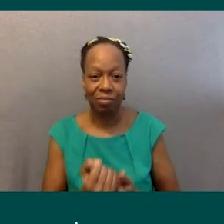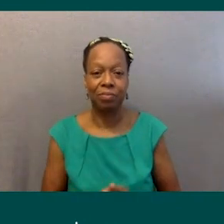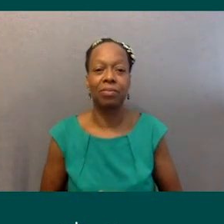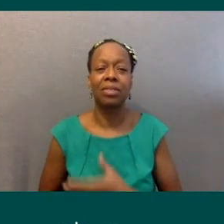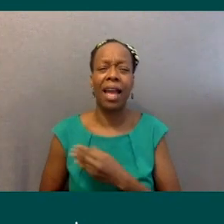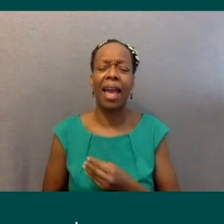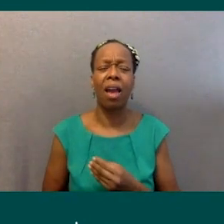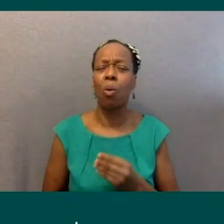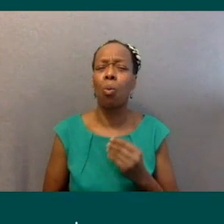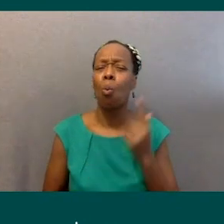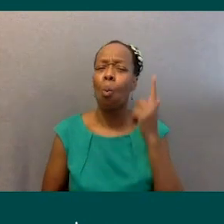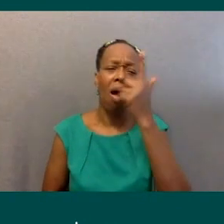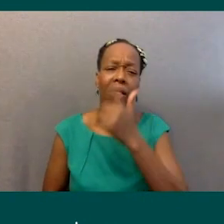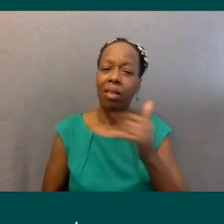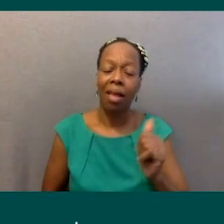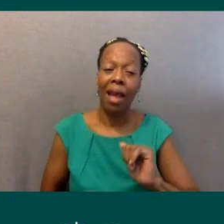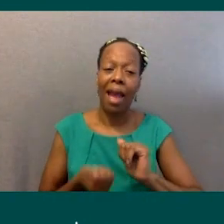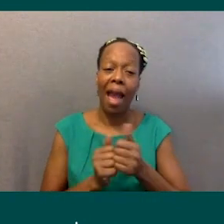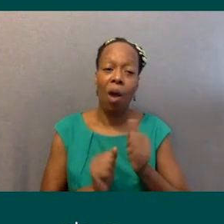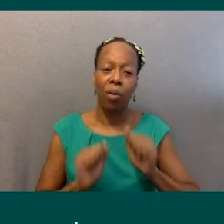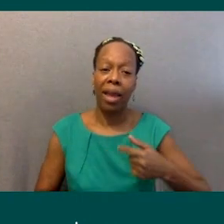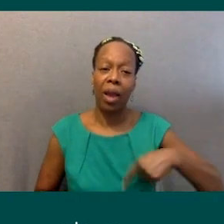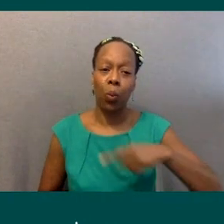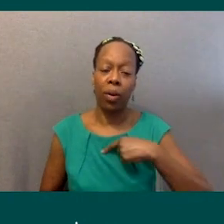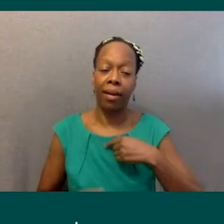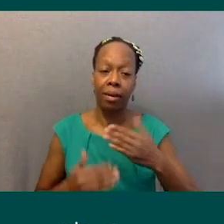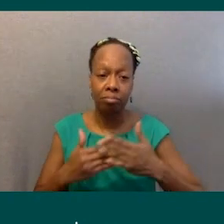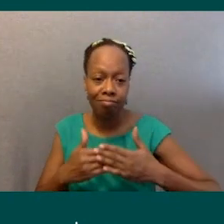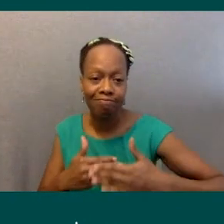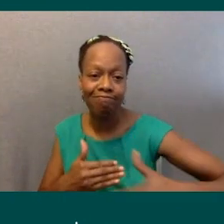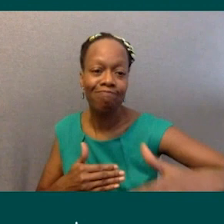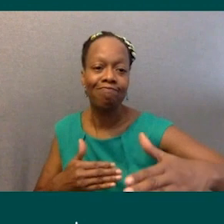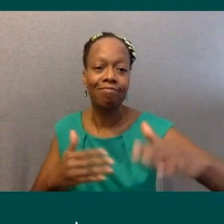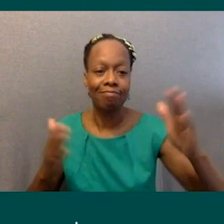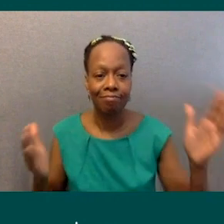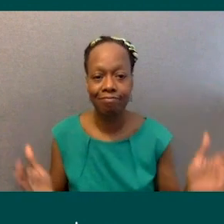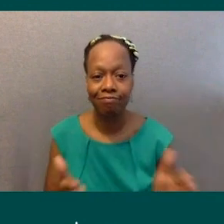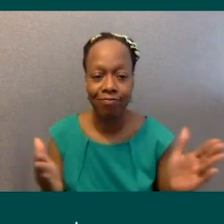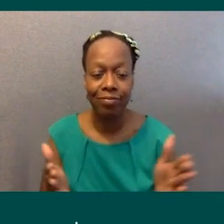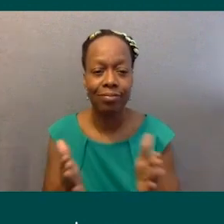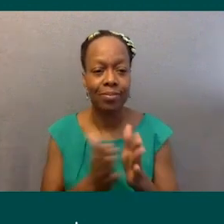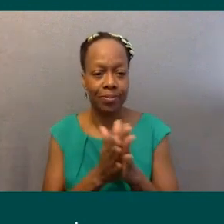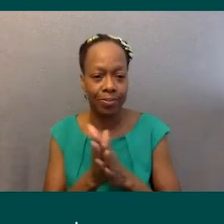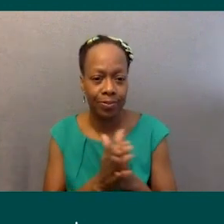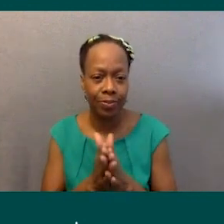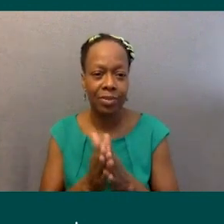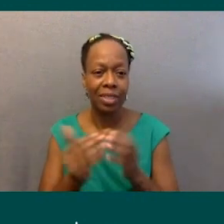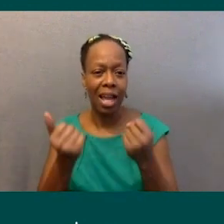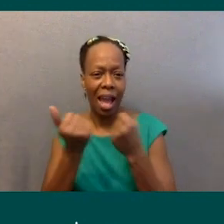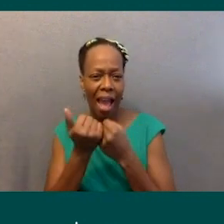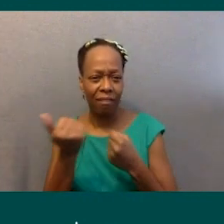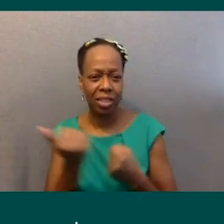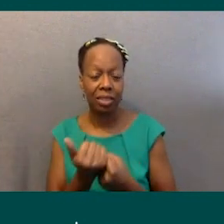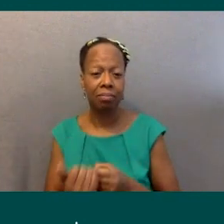and how we can sort of move it forward. And Jan, I'd like to sort of ask you a question around advocacy, when we're thinking